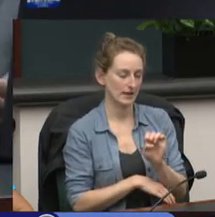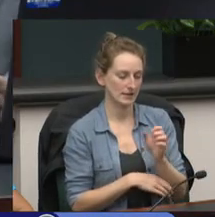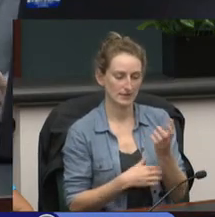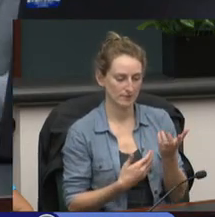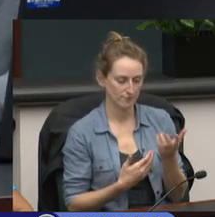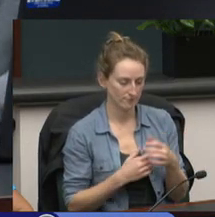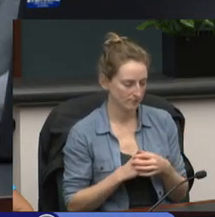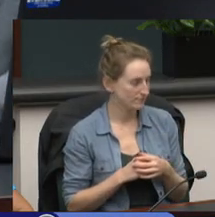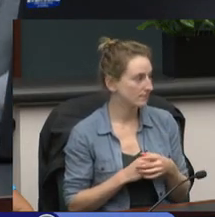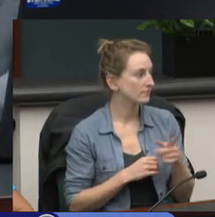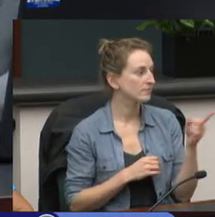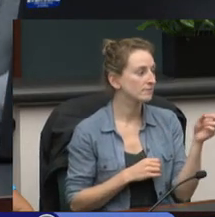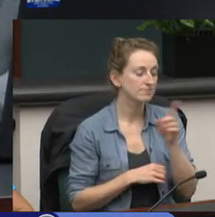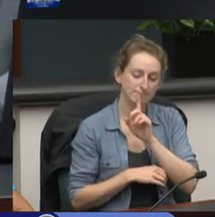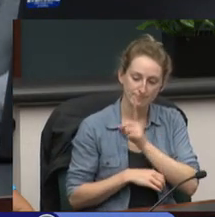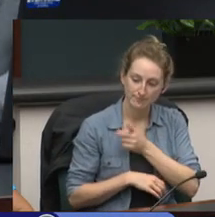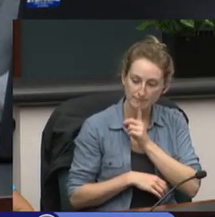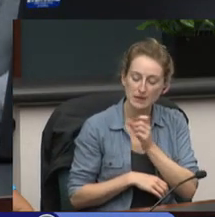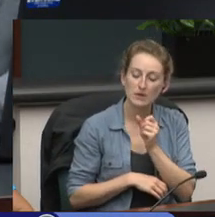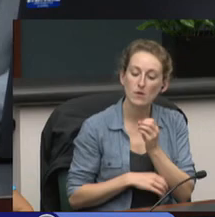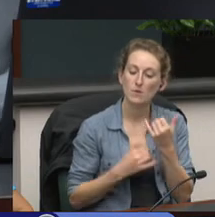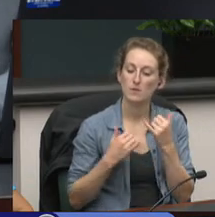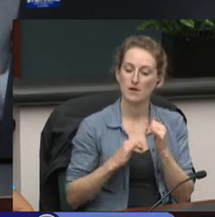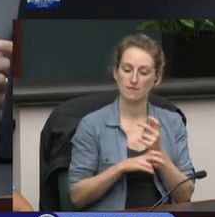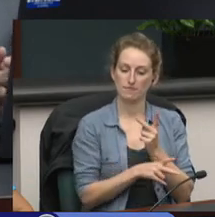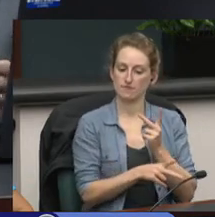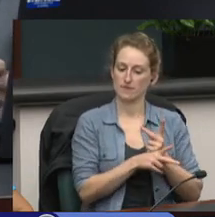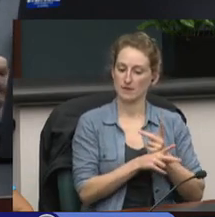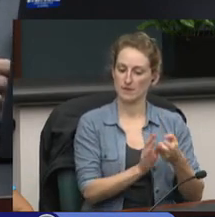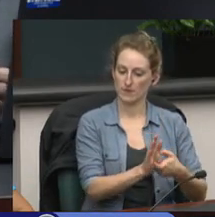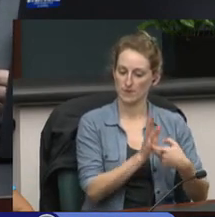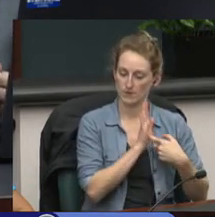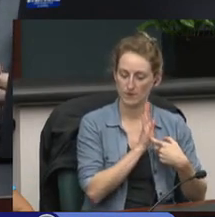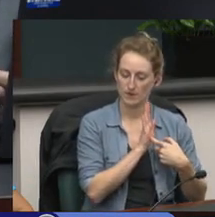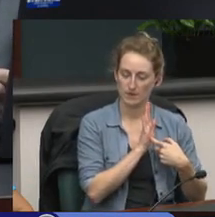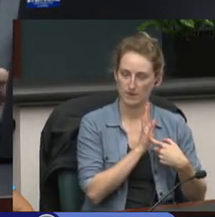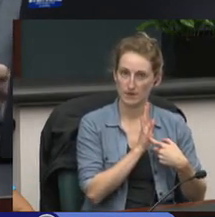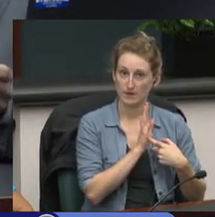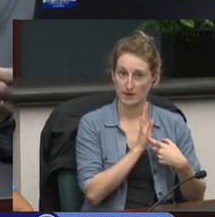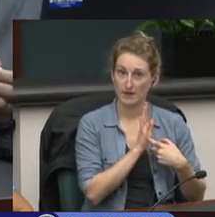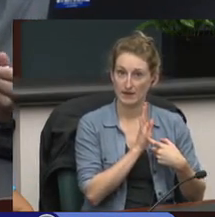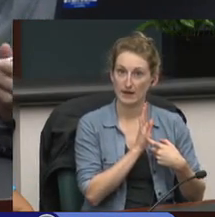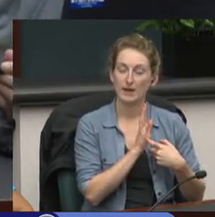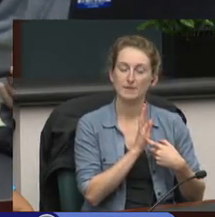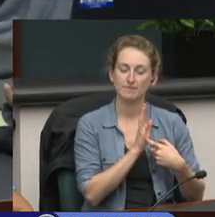we still have the requirement I believe that you have to have frontage so for